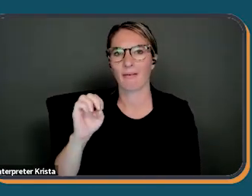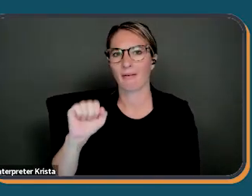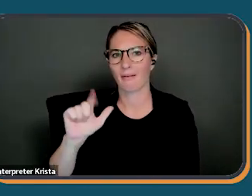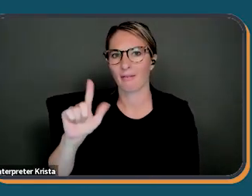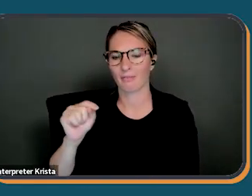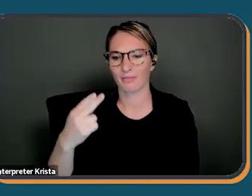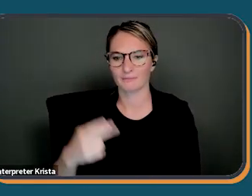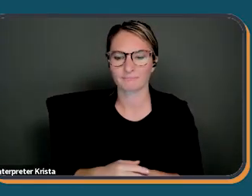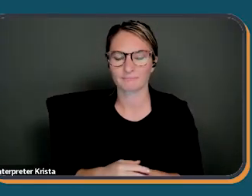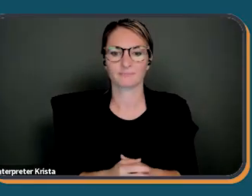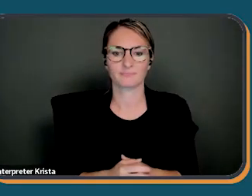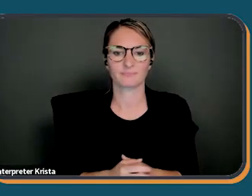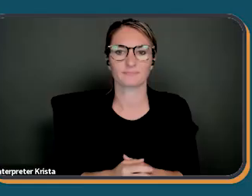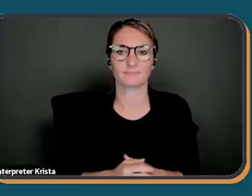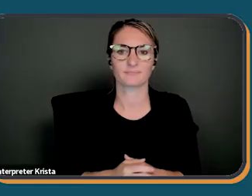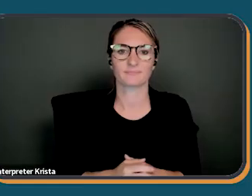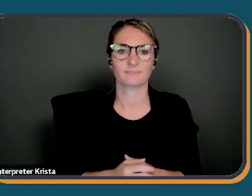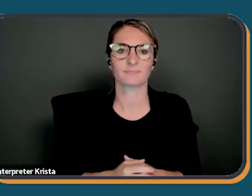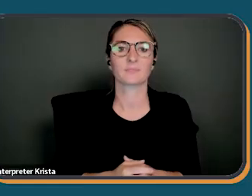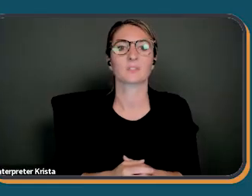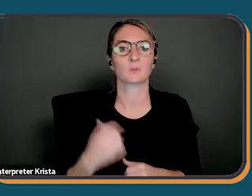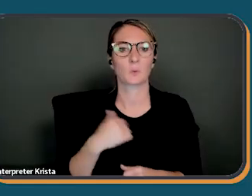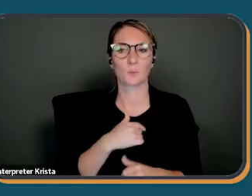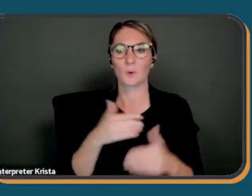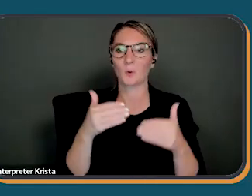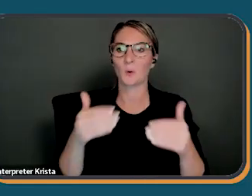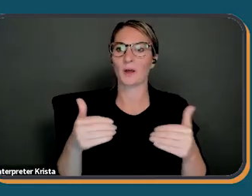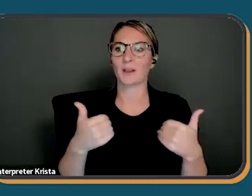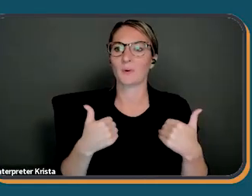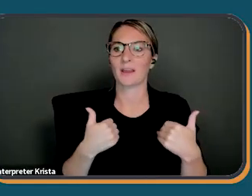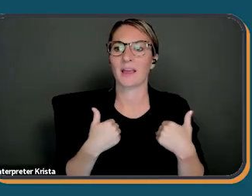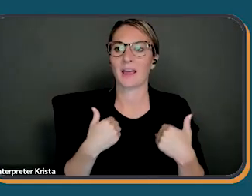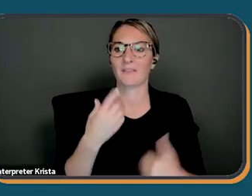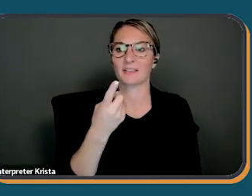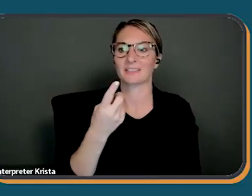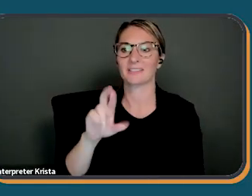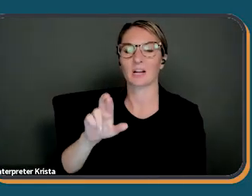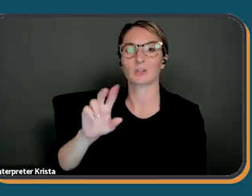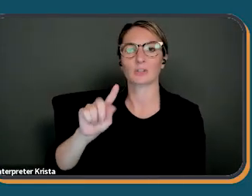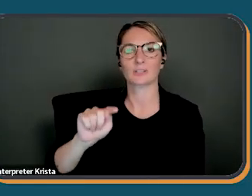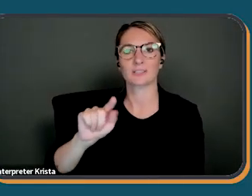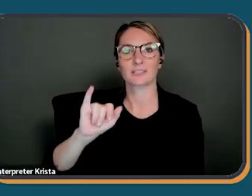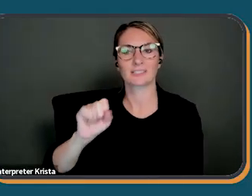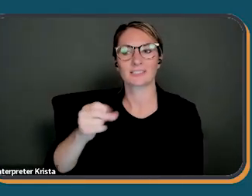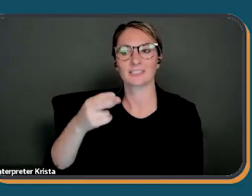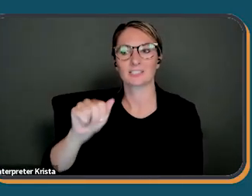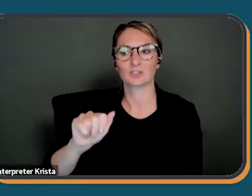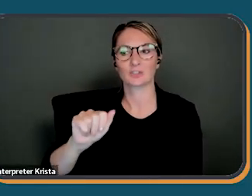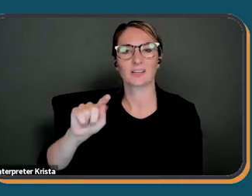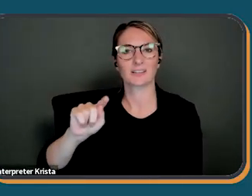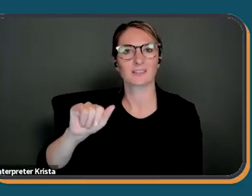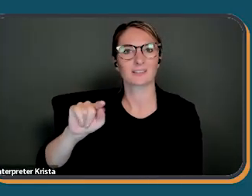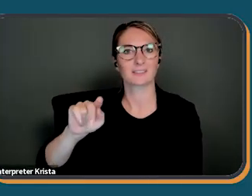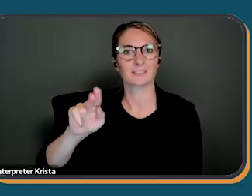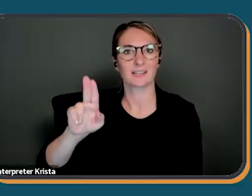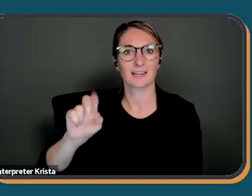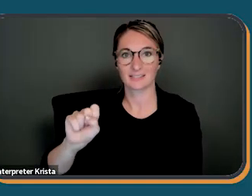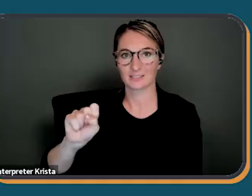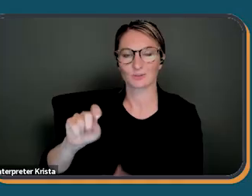Dr. Titus, are you ready? Dr. Tisha Titus: I am. Good afternoon, everybody.